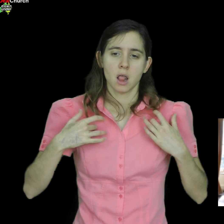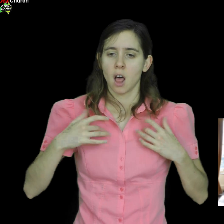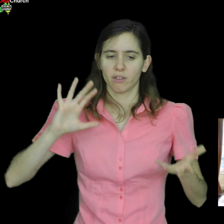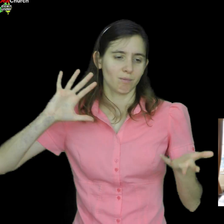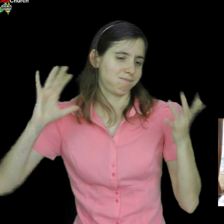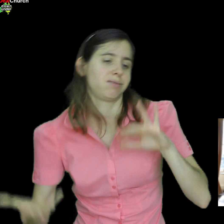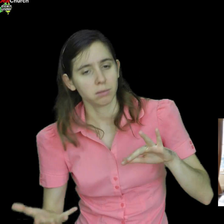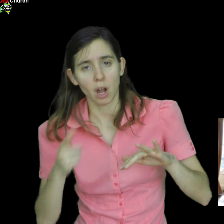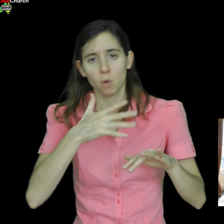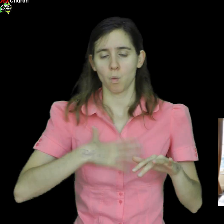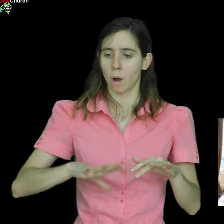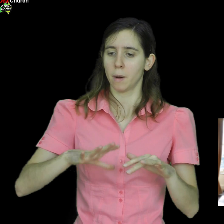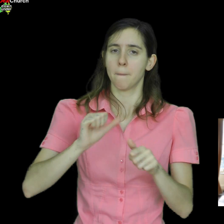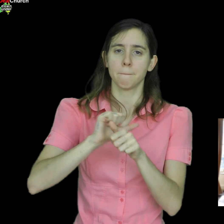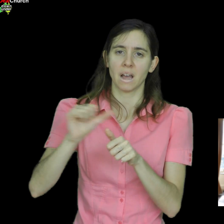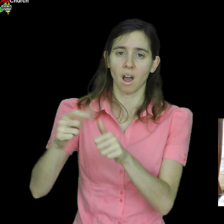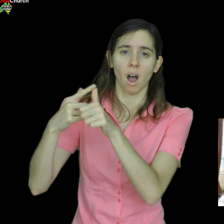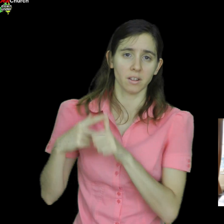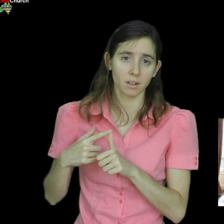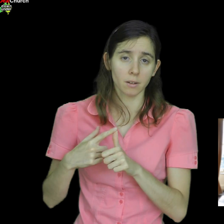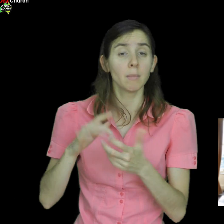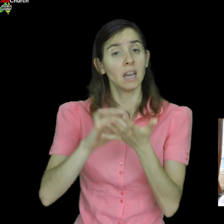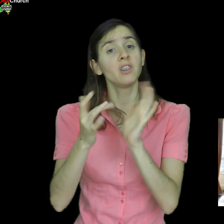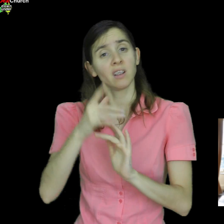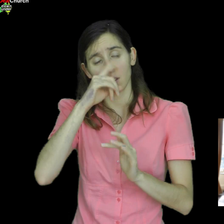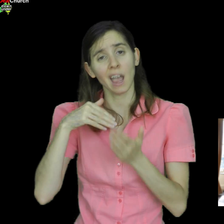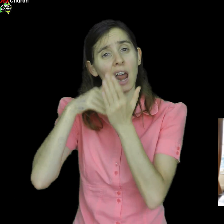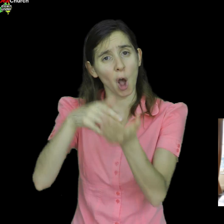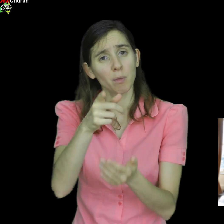answers? Jesus can help you! Jesus says,